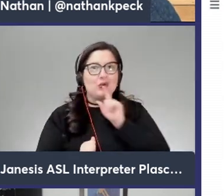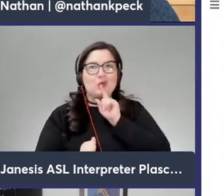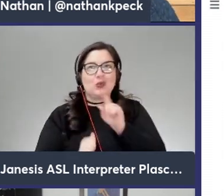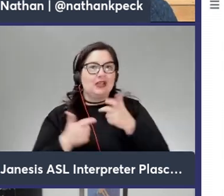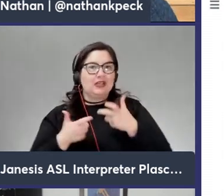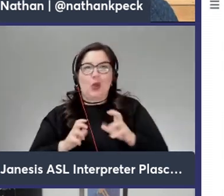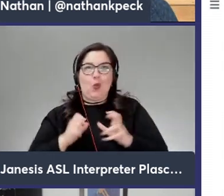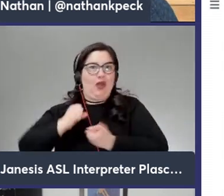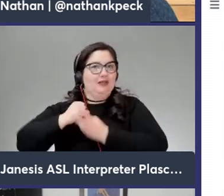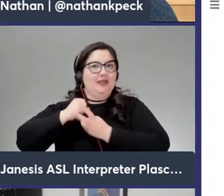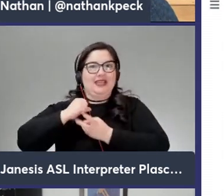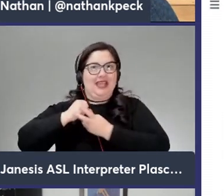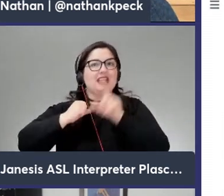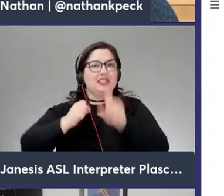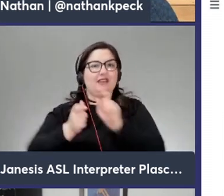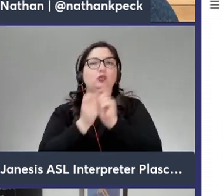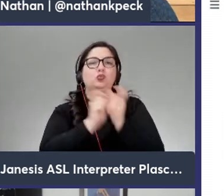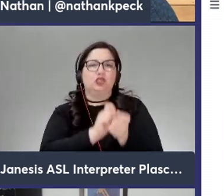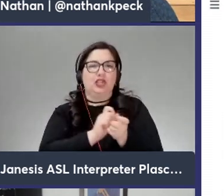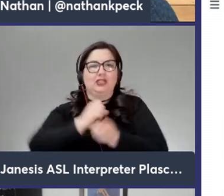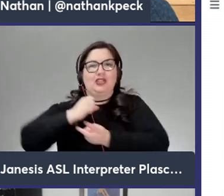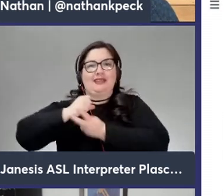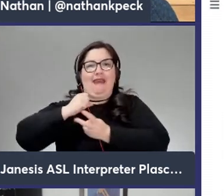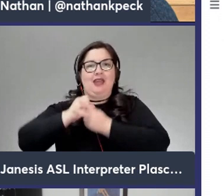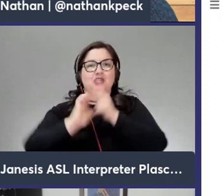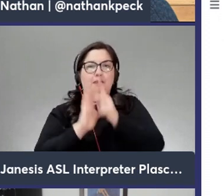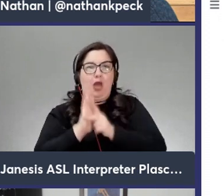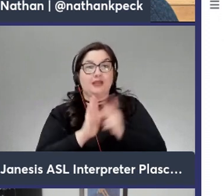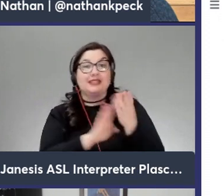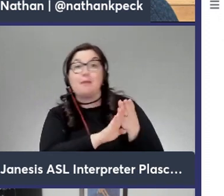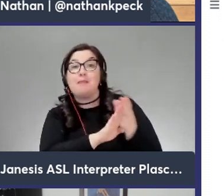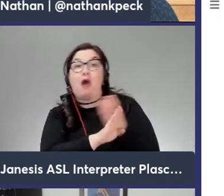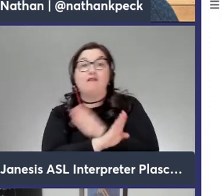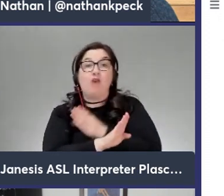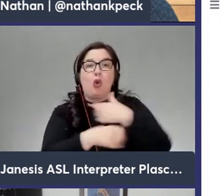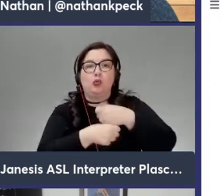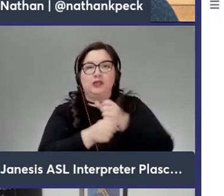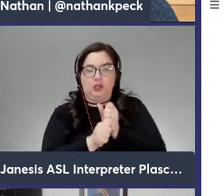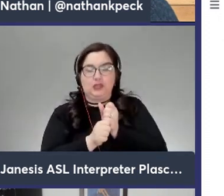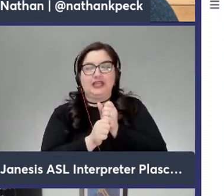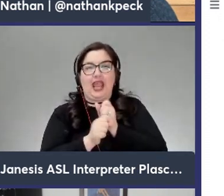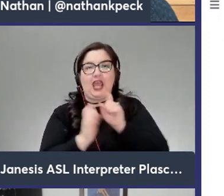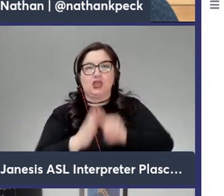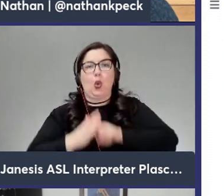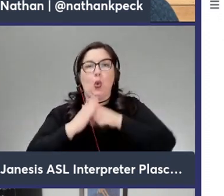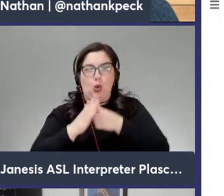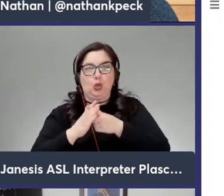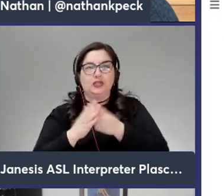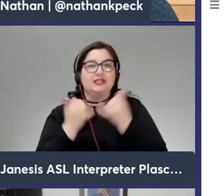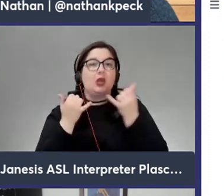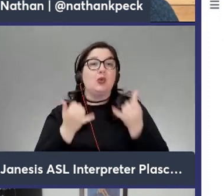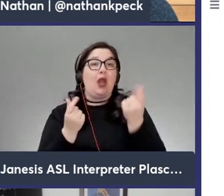we need to change the caching policy before we create this Origin. And so I'm gonna go in here to this, into the cache policy area.